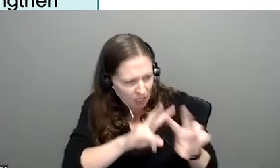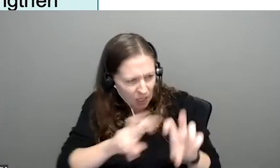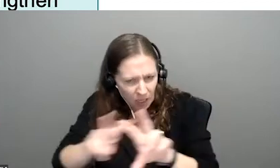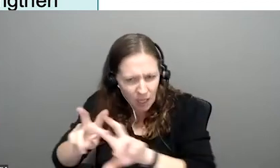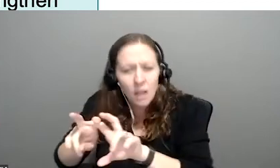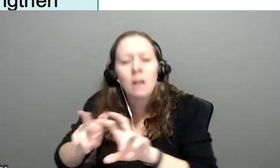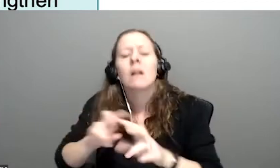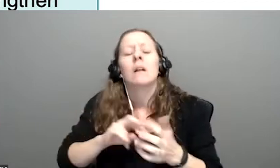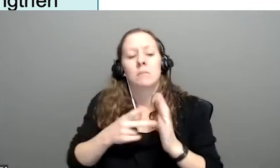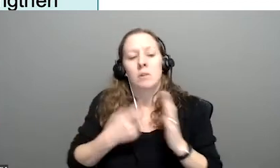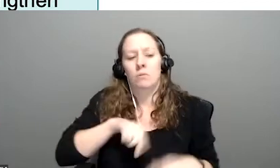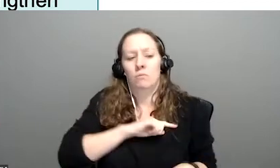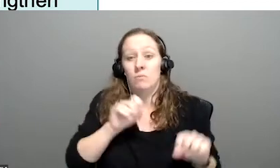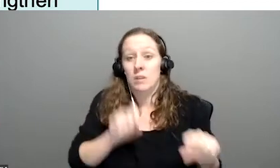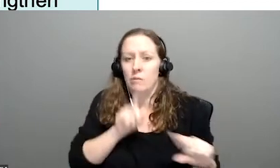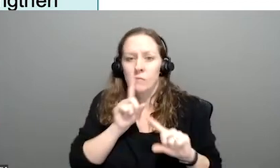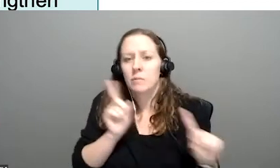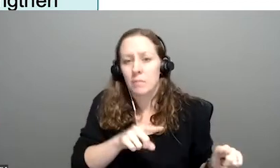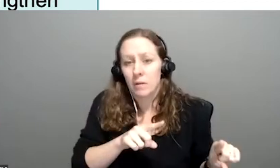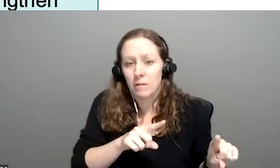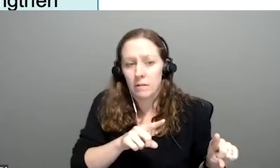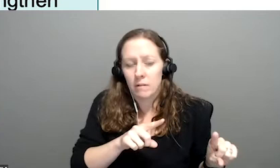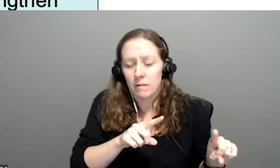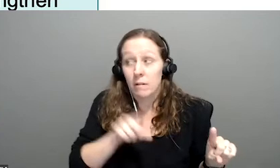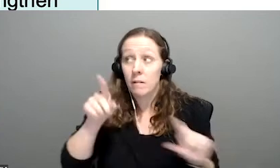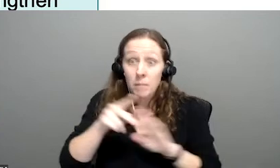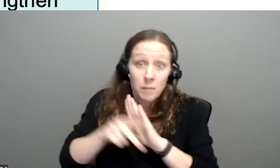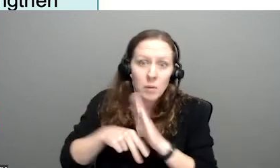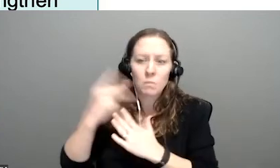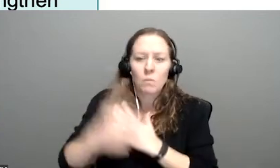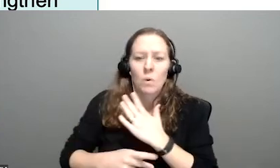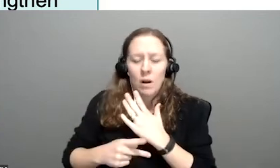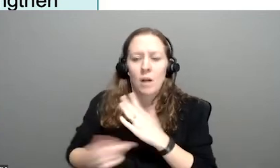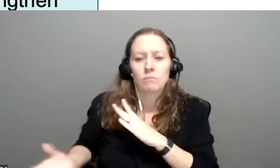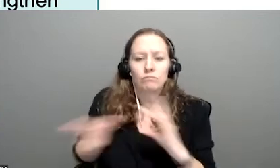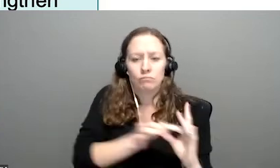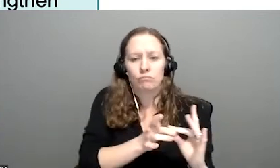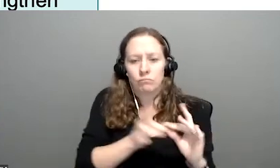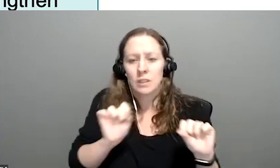policies and programs. And on a similar lens, GBA+ contributes to inclusive programming